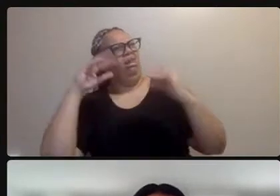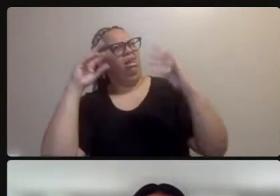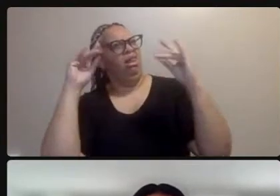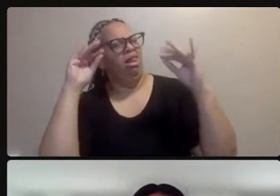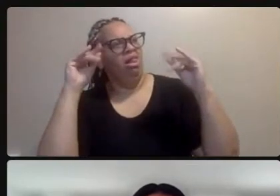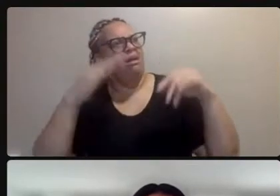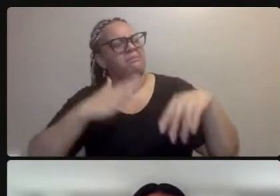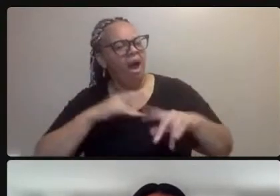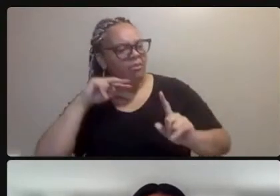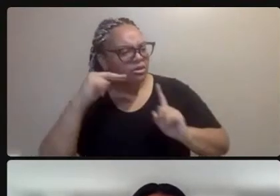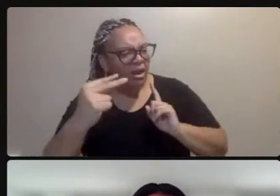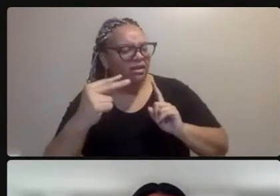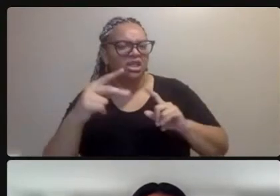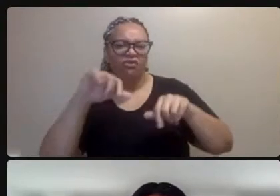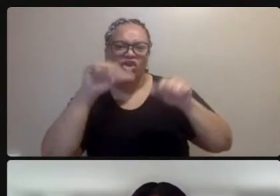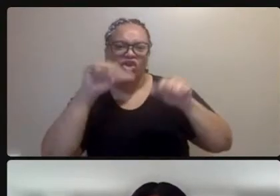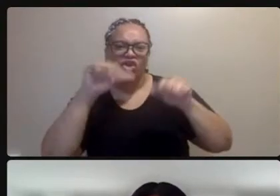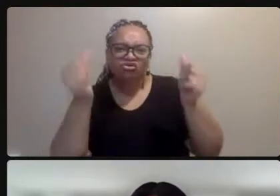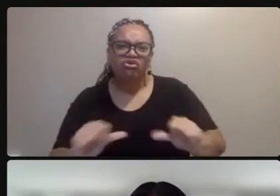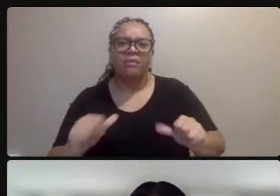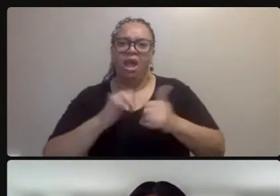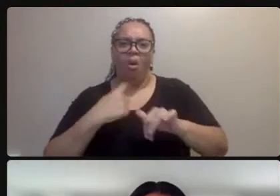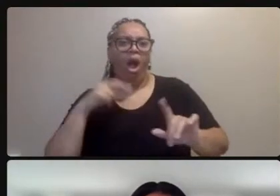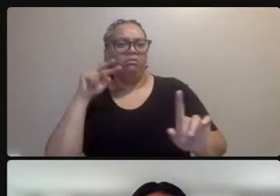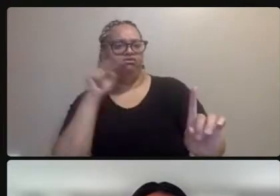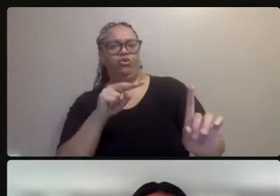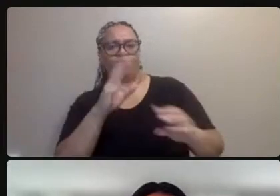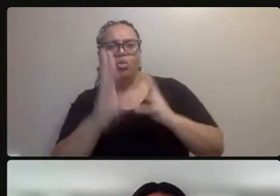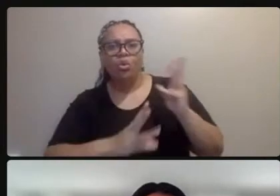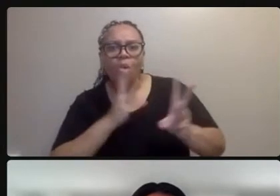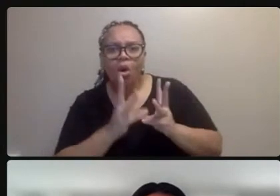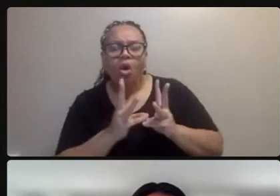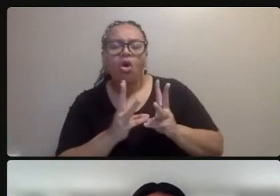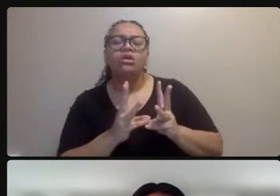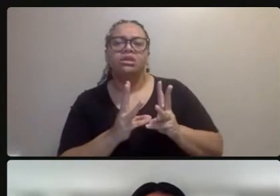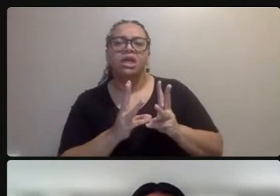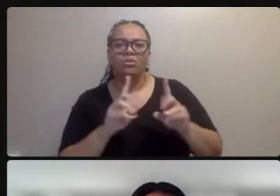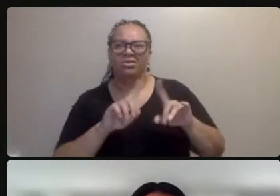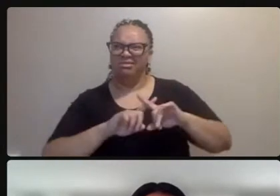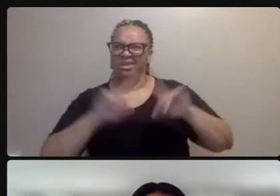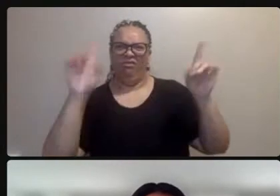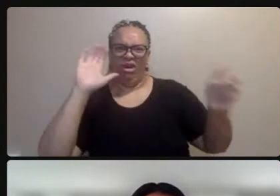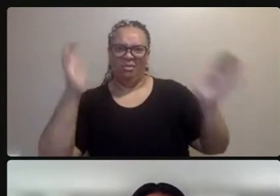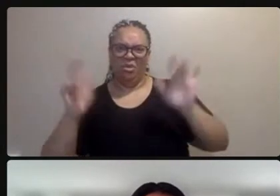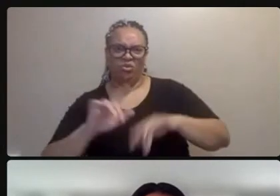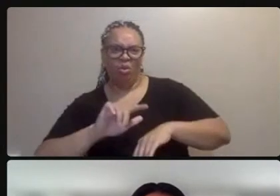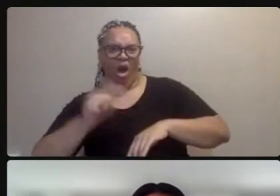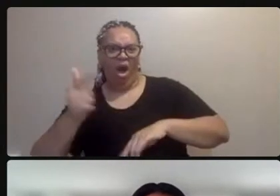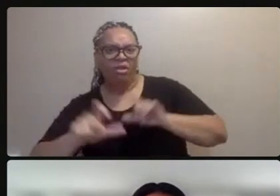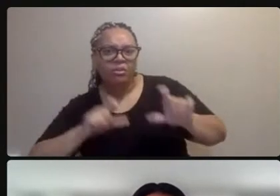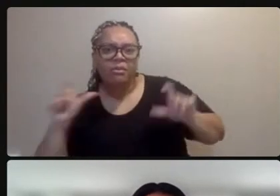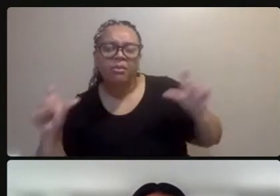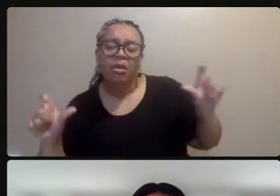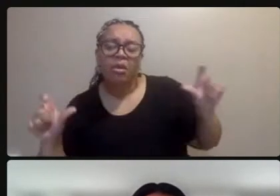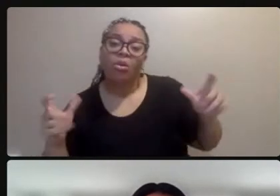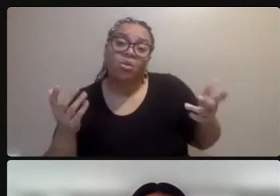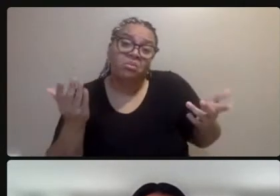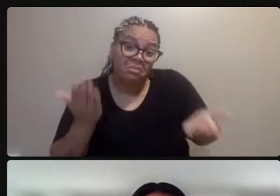THAT I REALIZED THAT MY